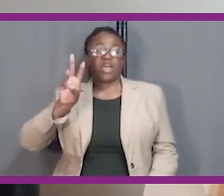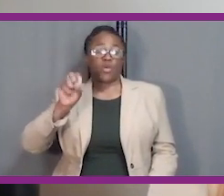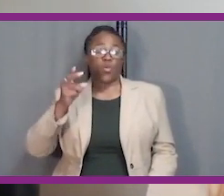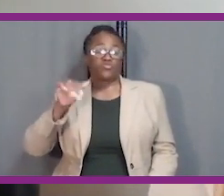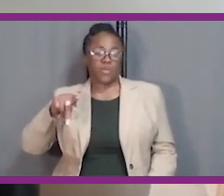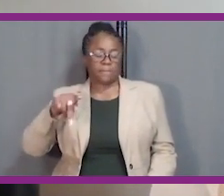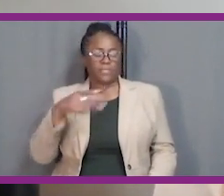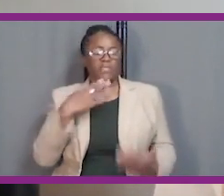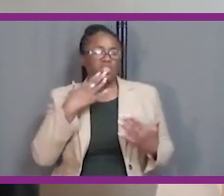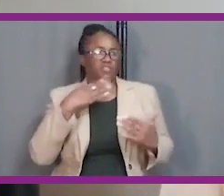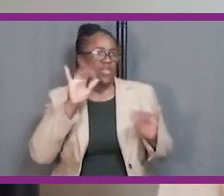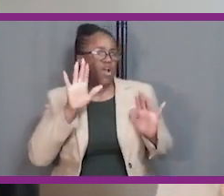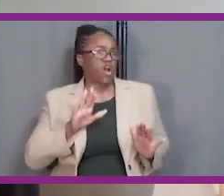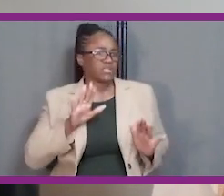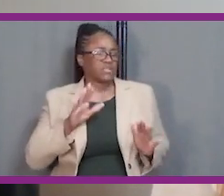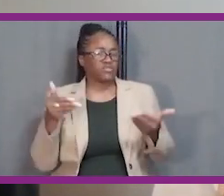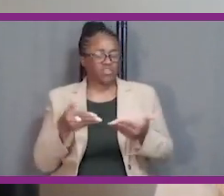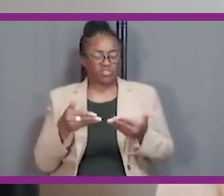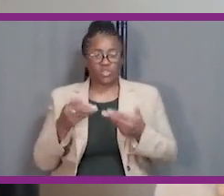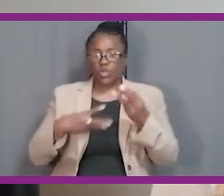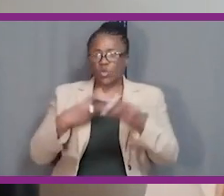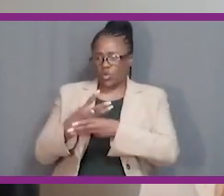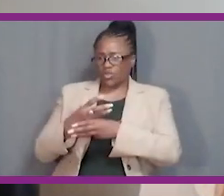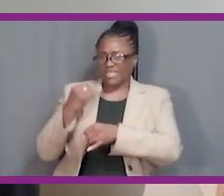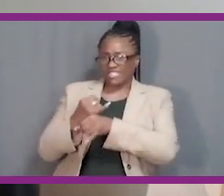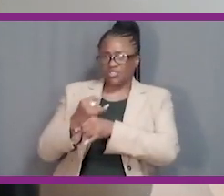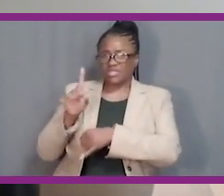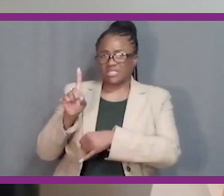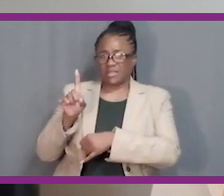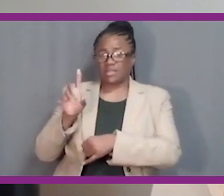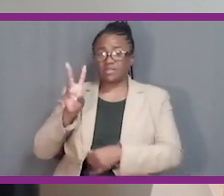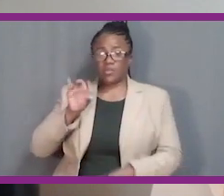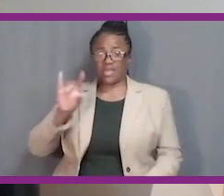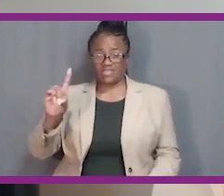our responsibility to approach the experiences of people with disabilities on an international